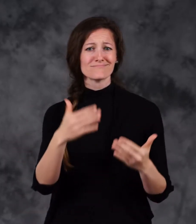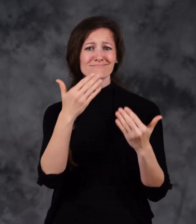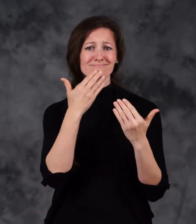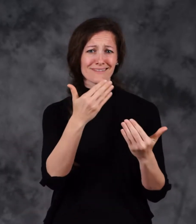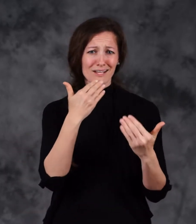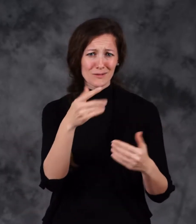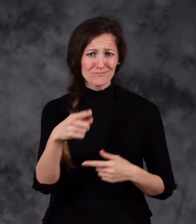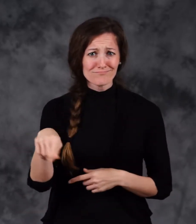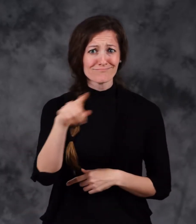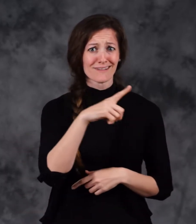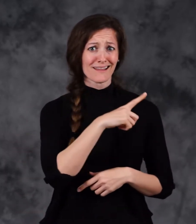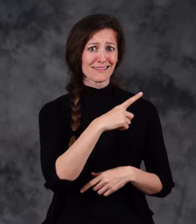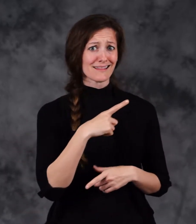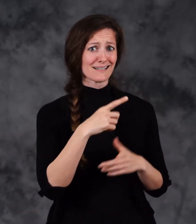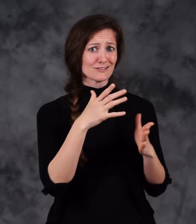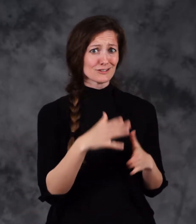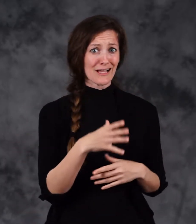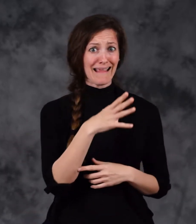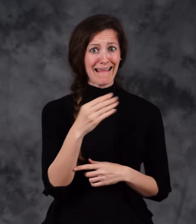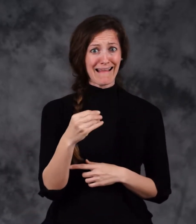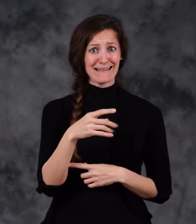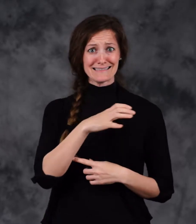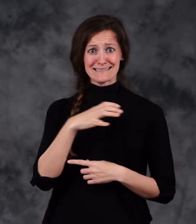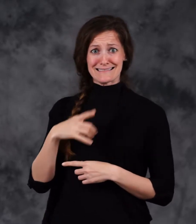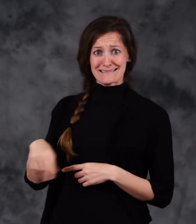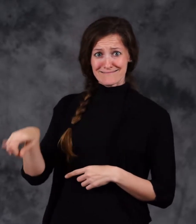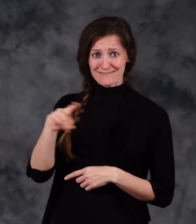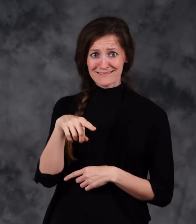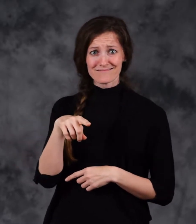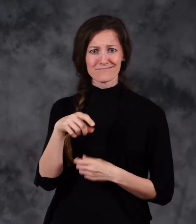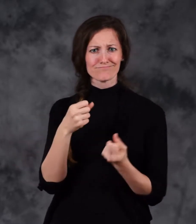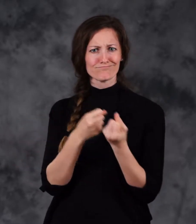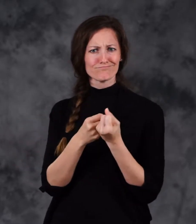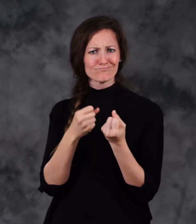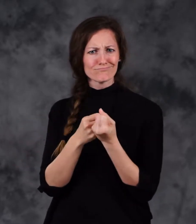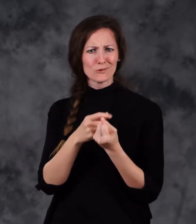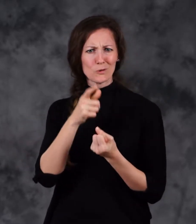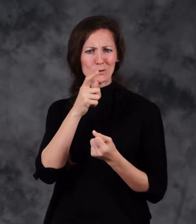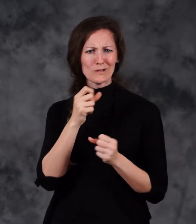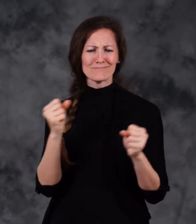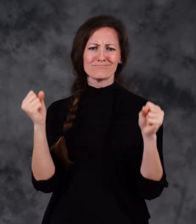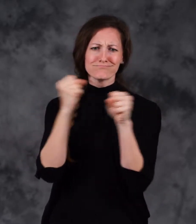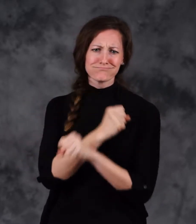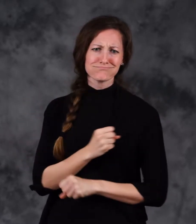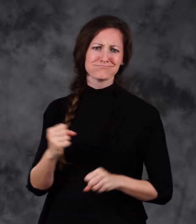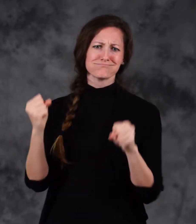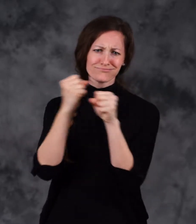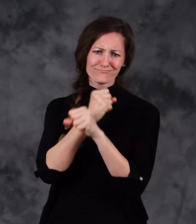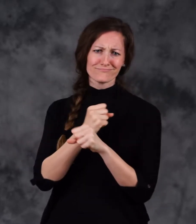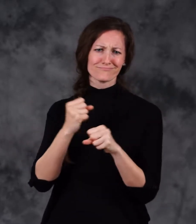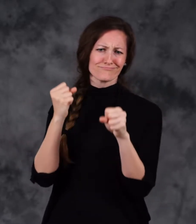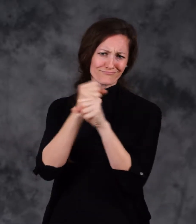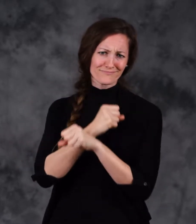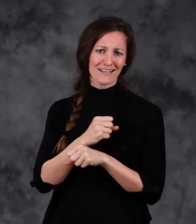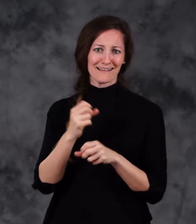Thanks to the legislators and citizen advocates who fought long and hard